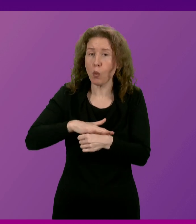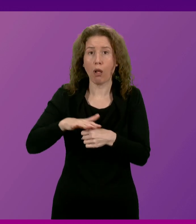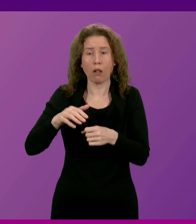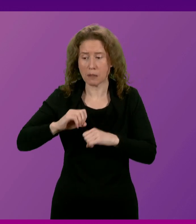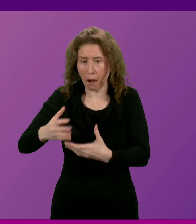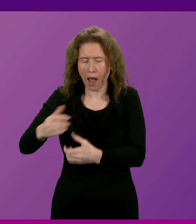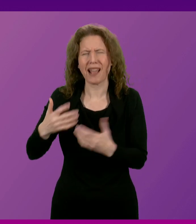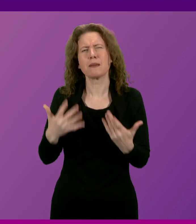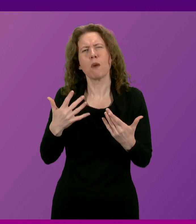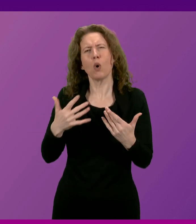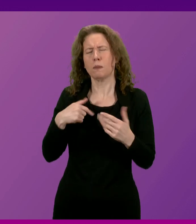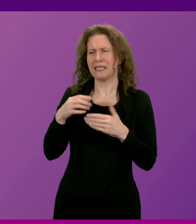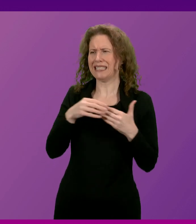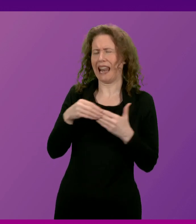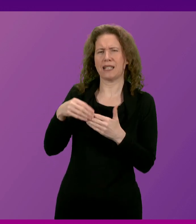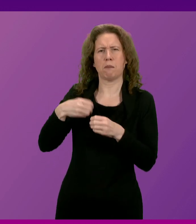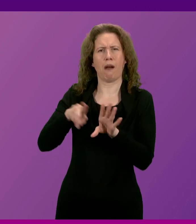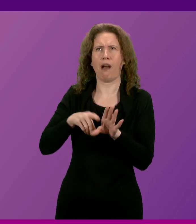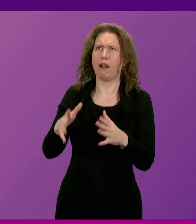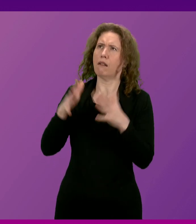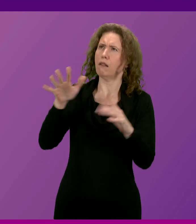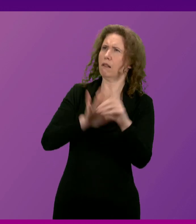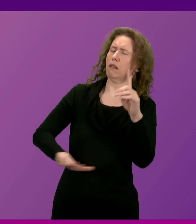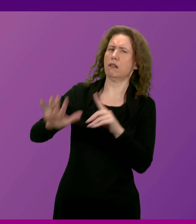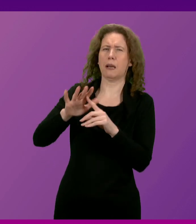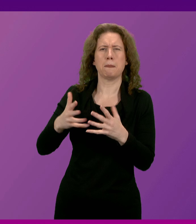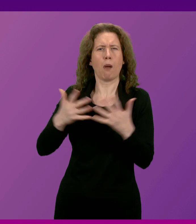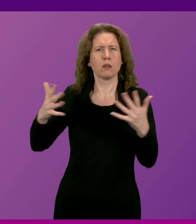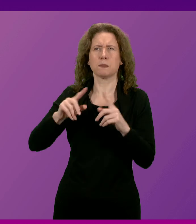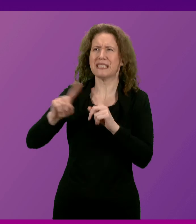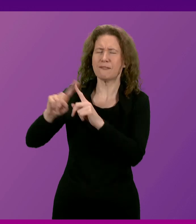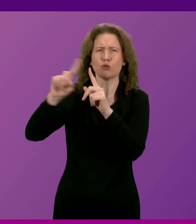model that uses delivery through installers who are working for multiple suppliers?